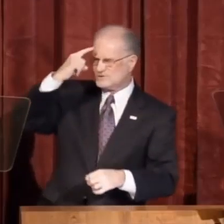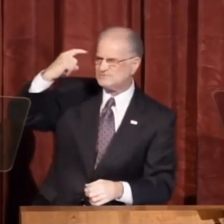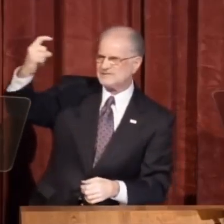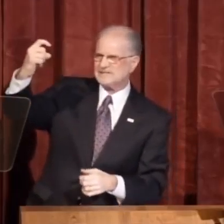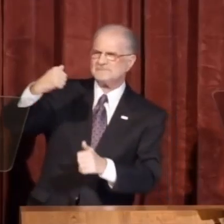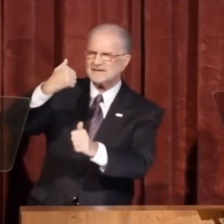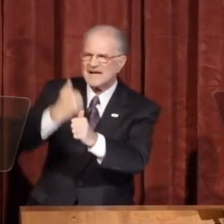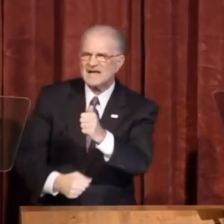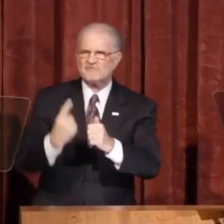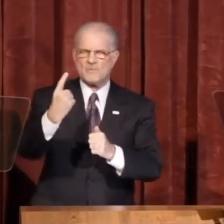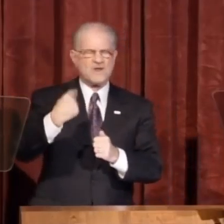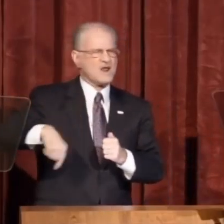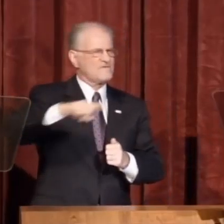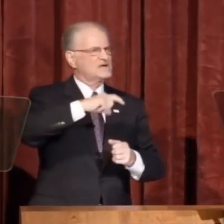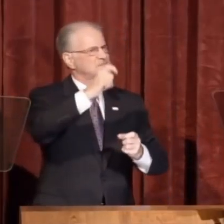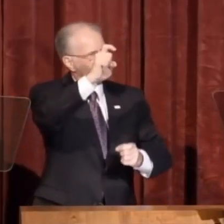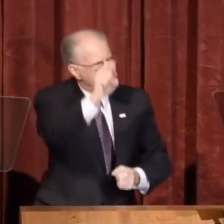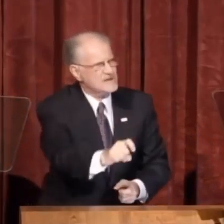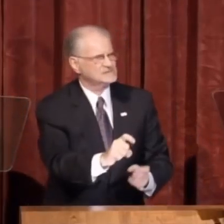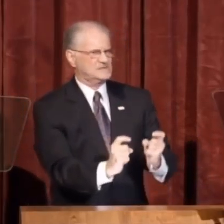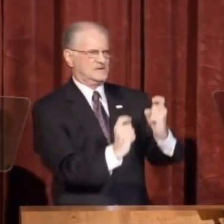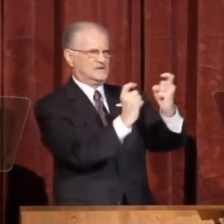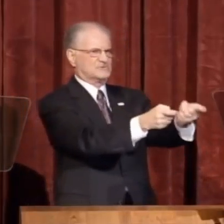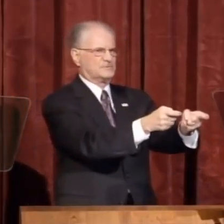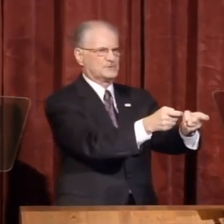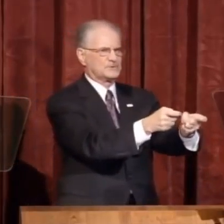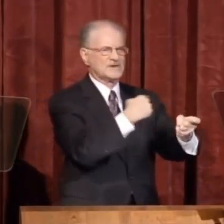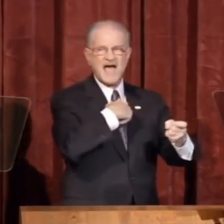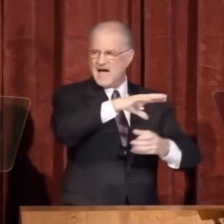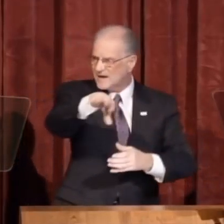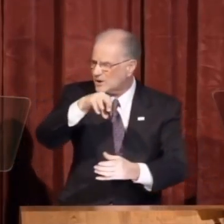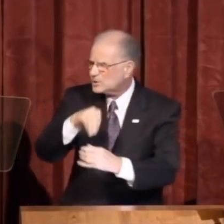Our Annual Report indicates that the dollar amount of grants